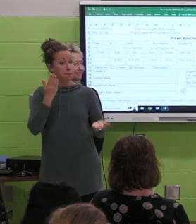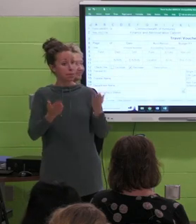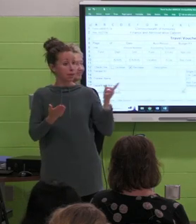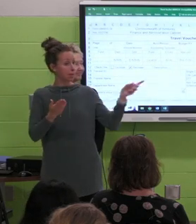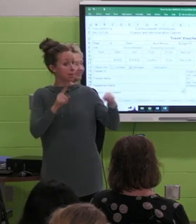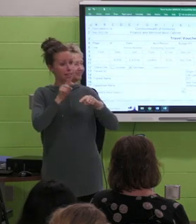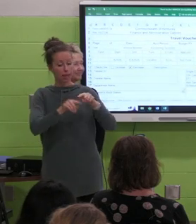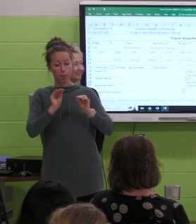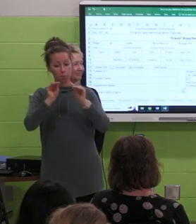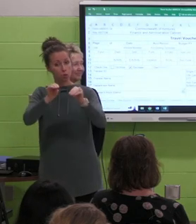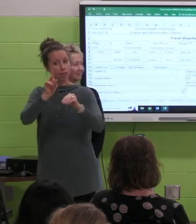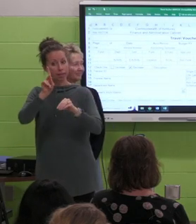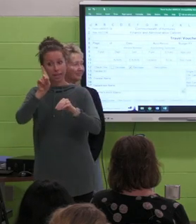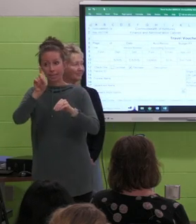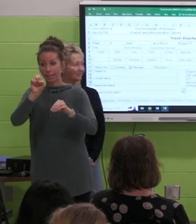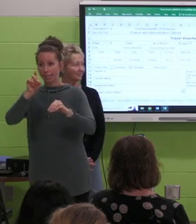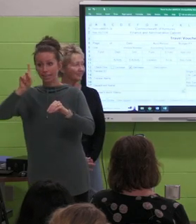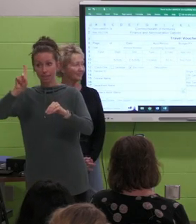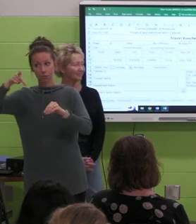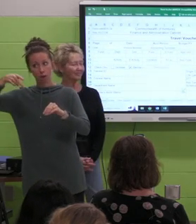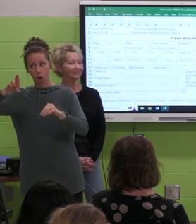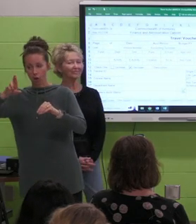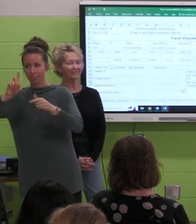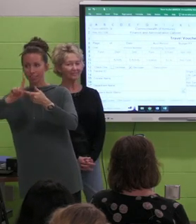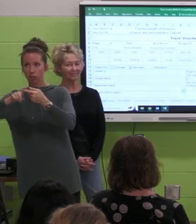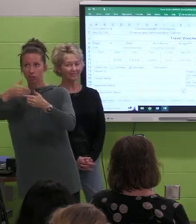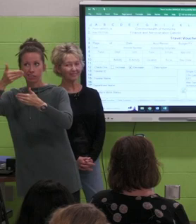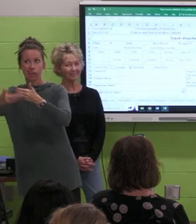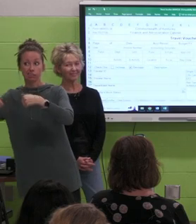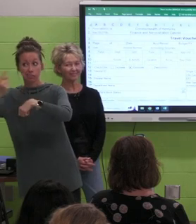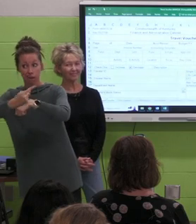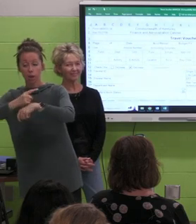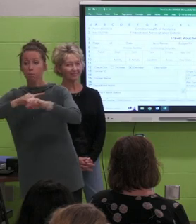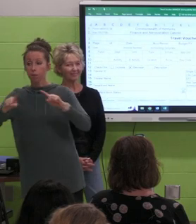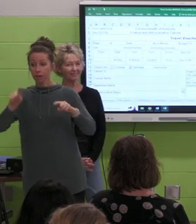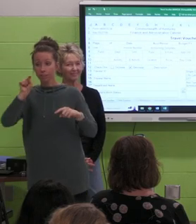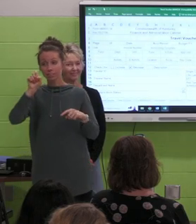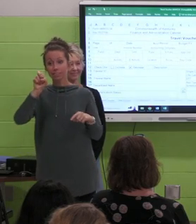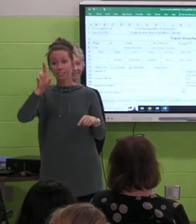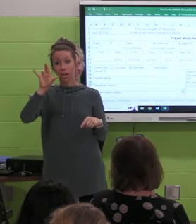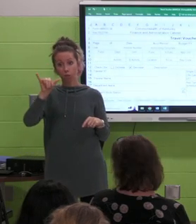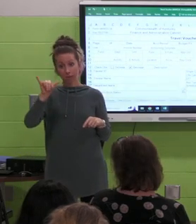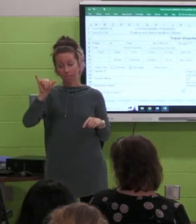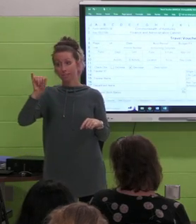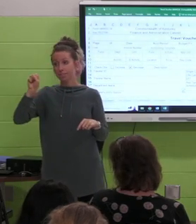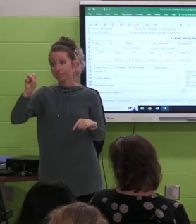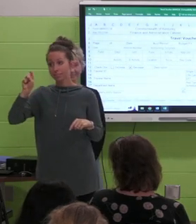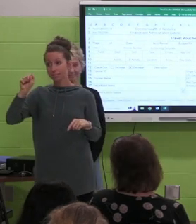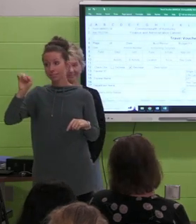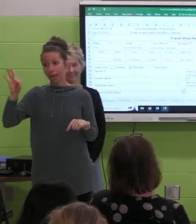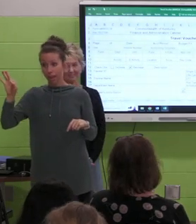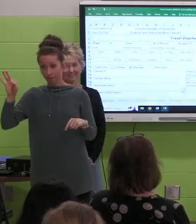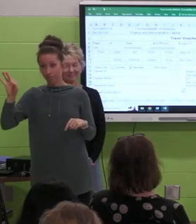input it into KDE's DPR until the next day um but Terry's staff are the next ones that get it right